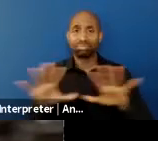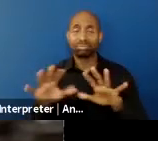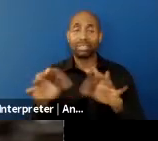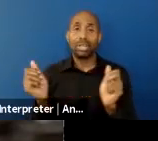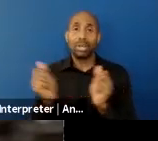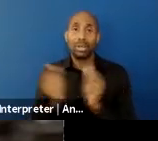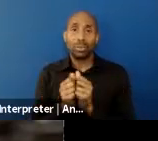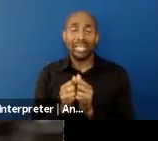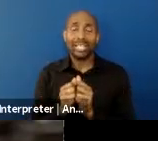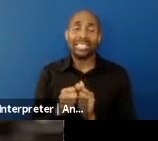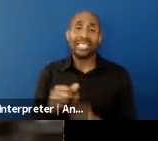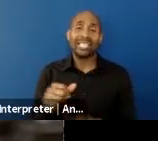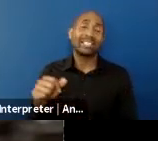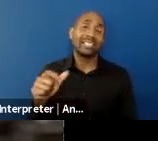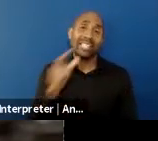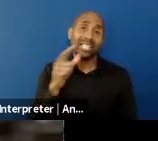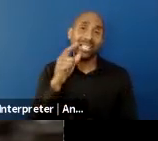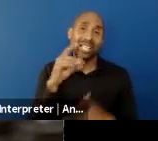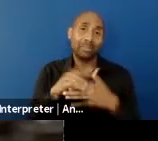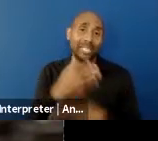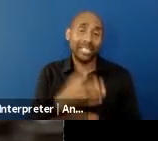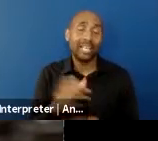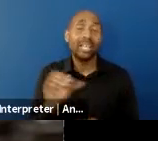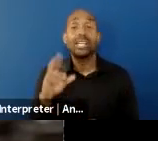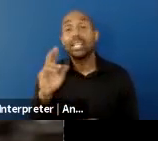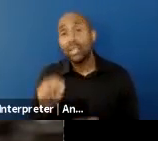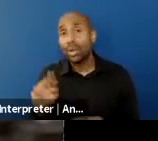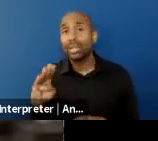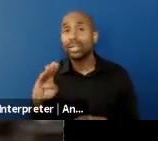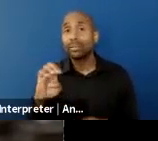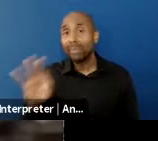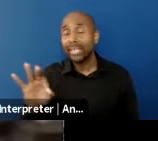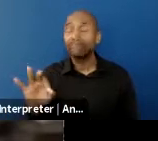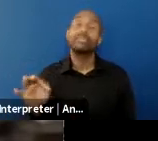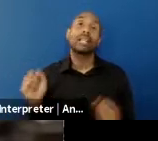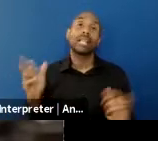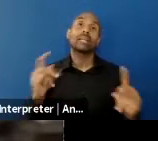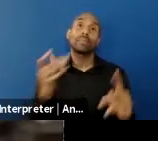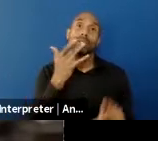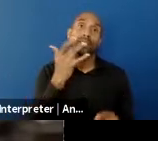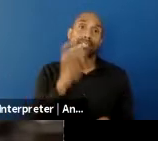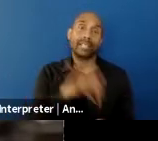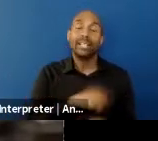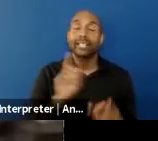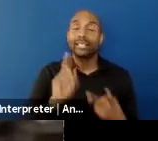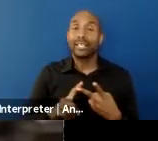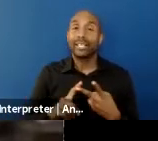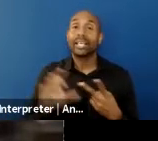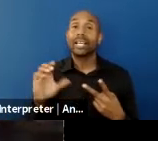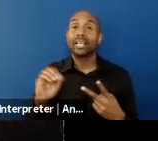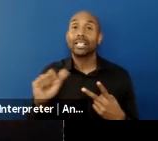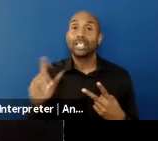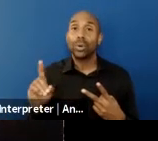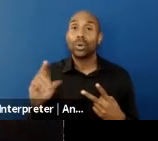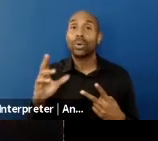My mother asked the clerks to hold it up to check for precision. This pissed the clerks off.